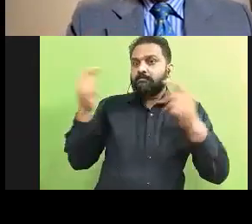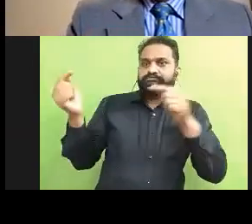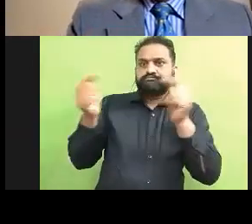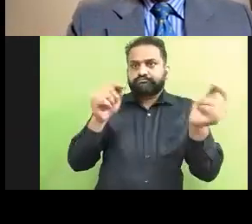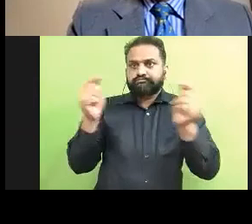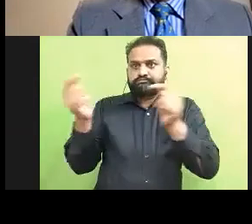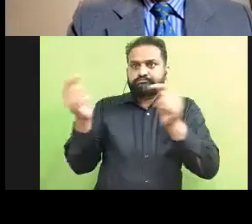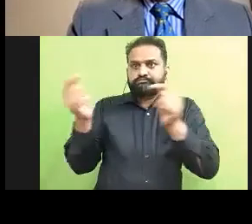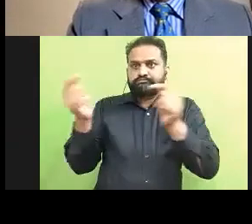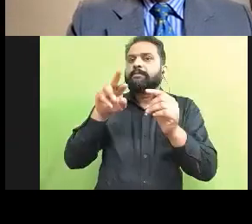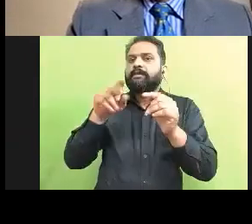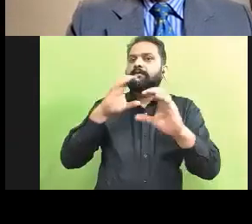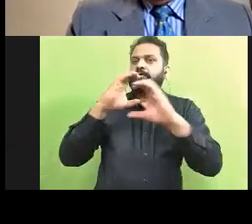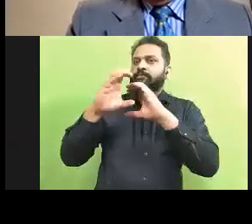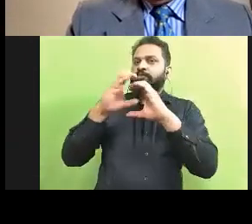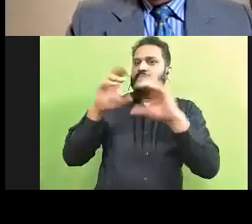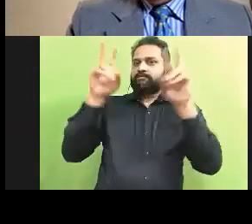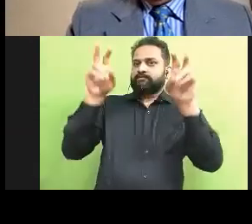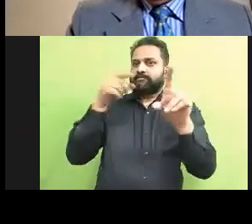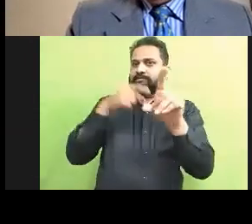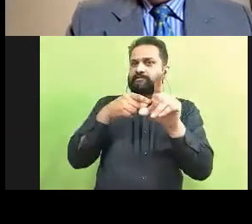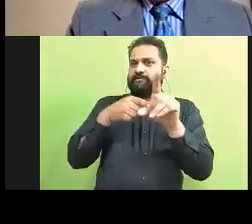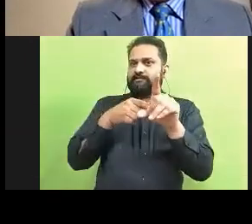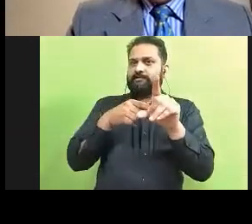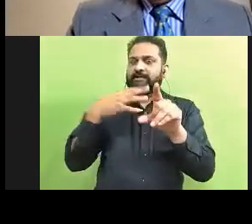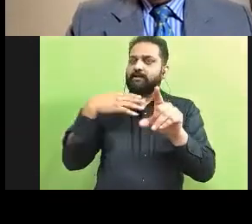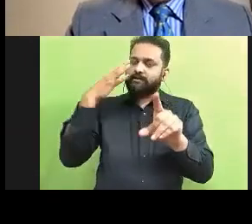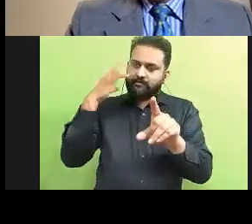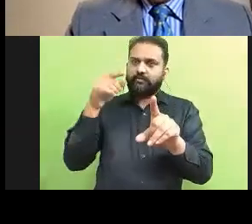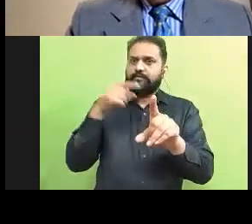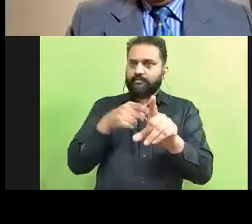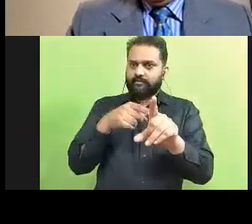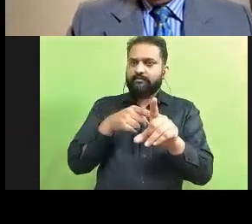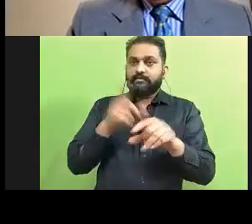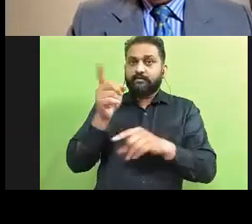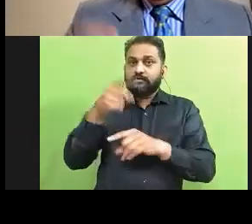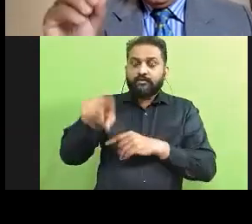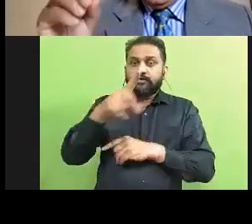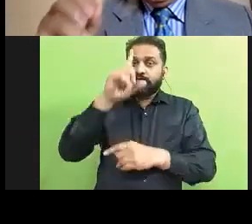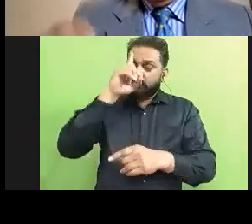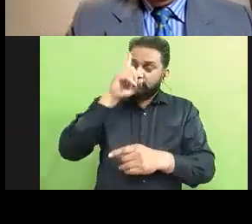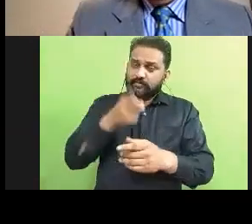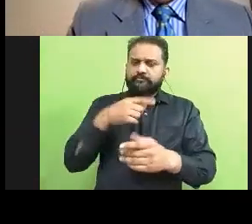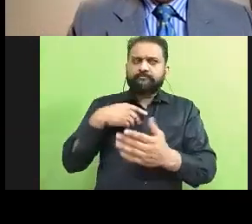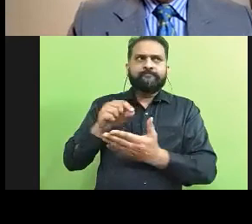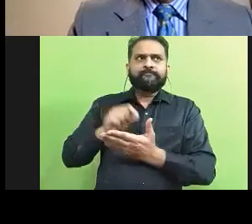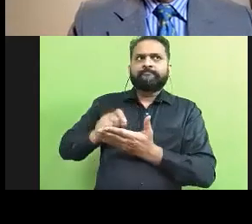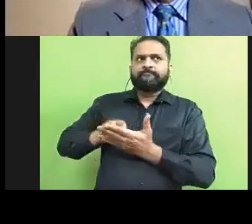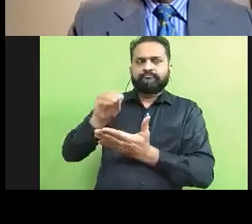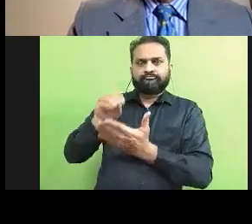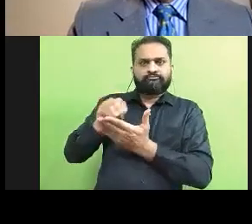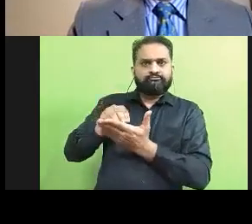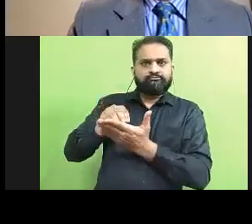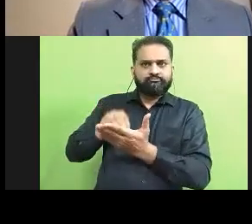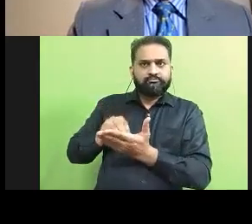communication is also important and you should take note in the chronology when you prepare it